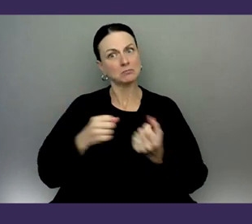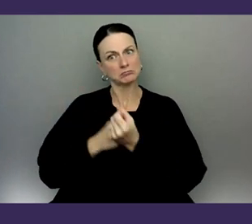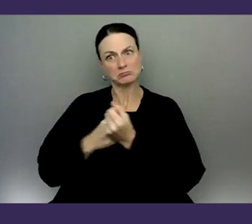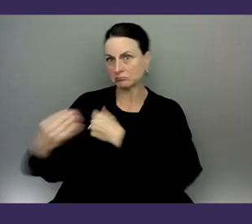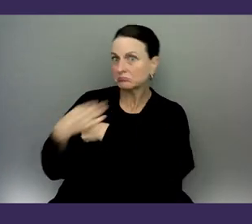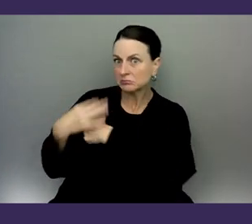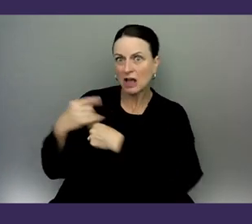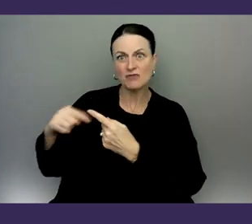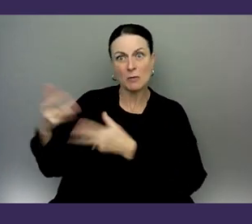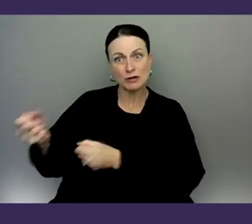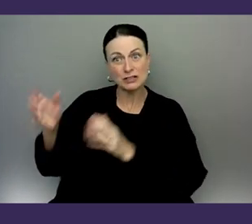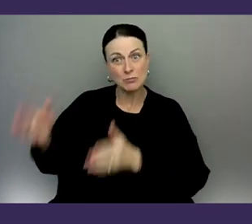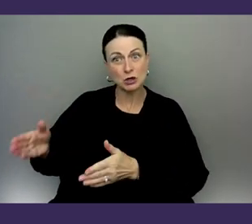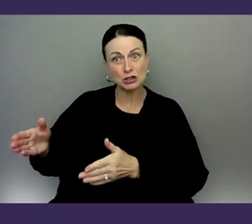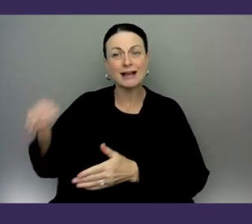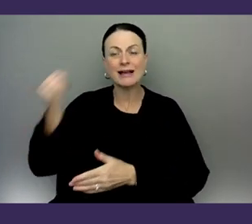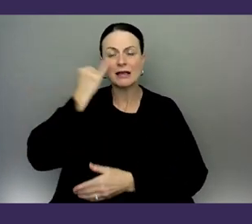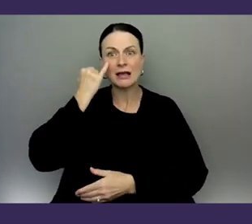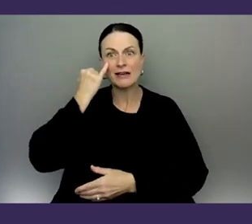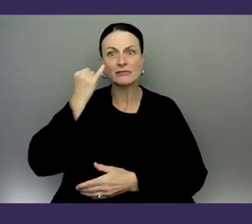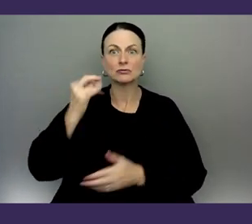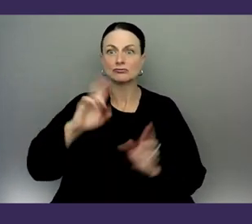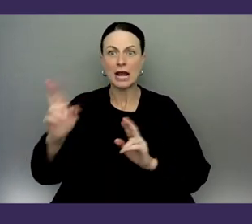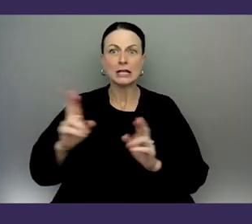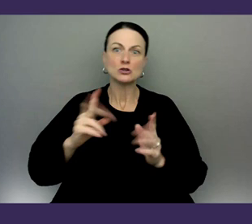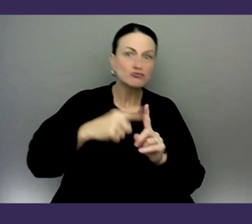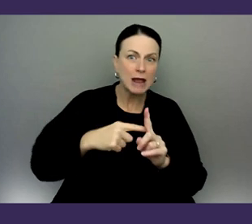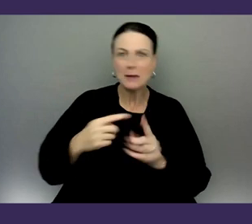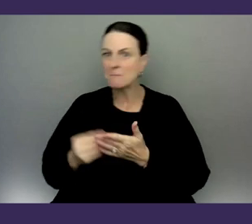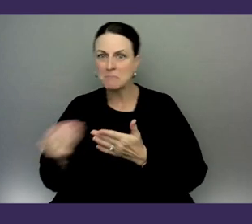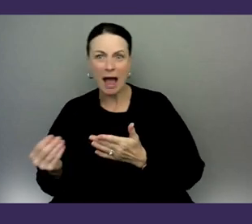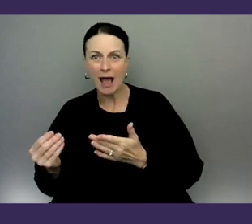from a trusted person in their life when renting or buying an apartment.